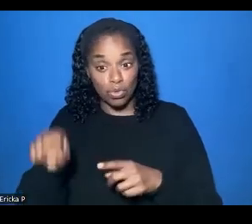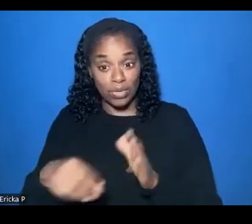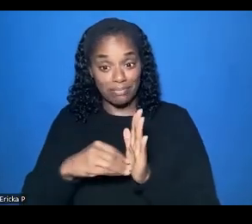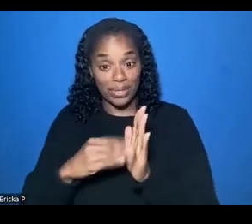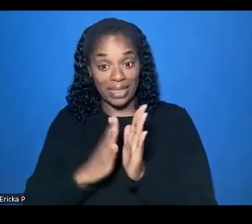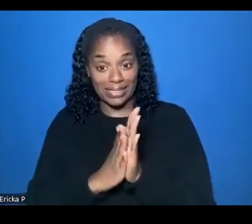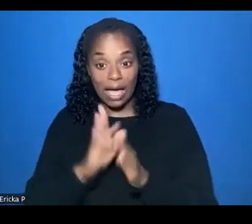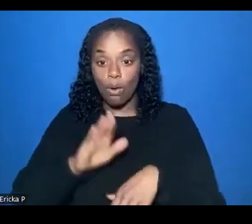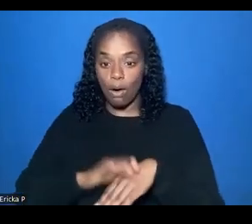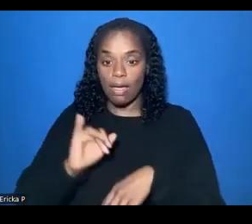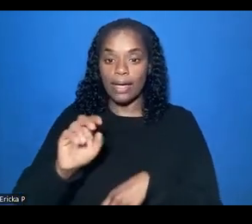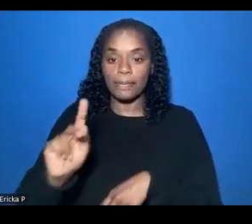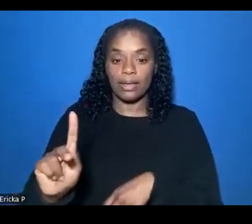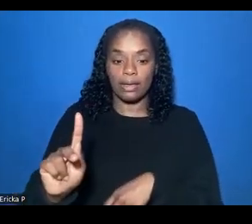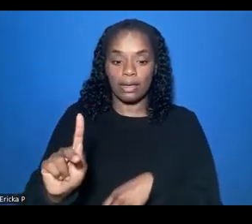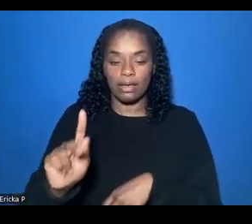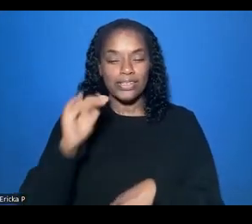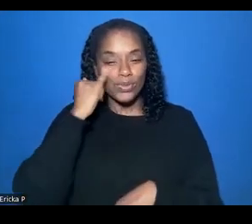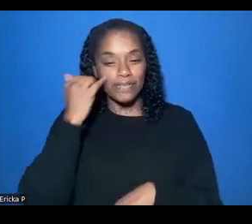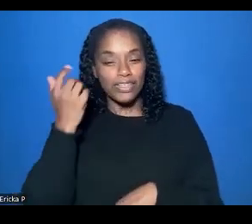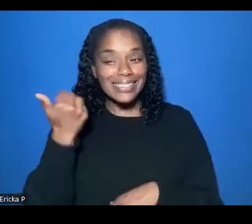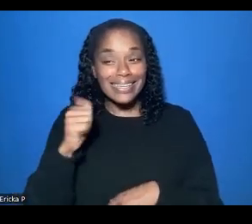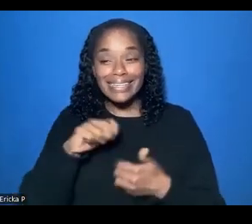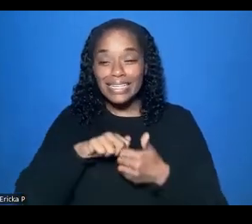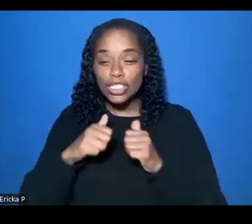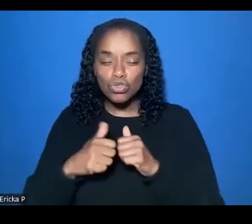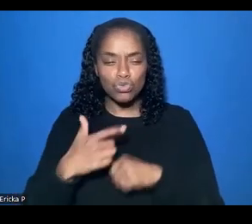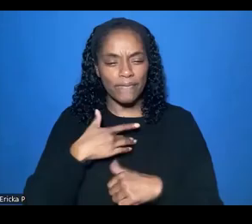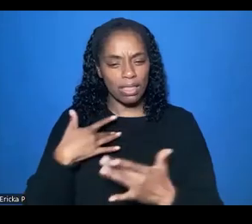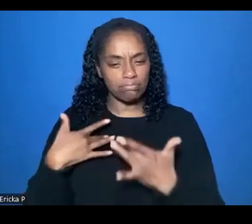So whenever there are issues that are concerning, it's really important to